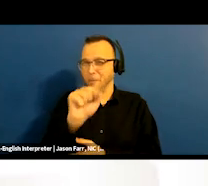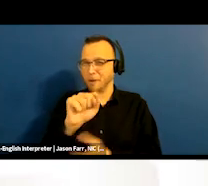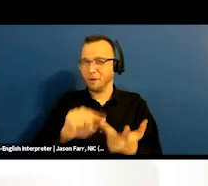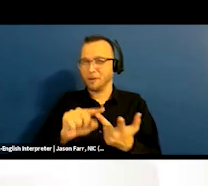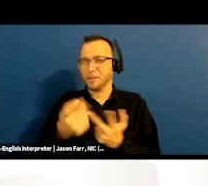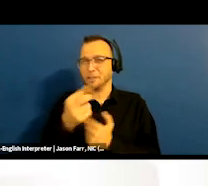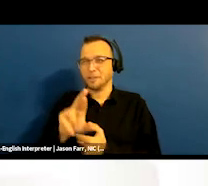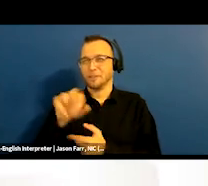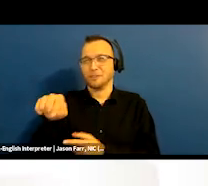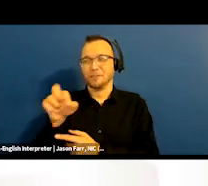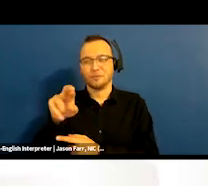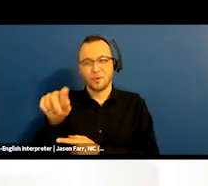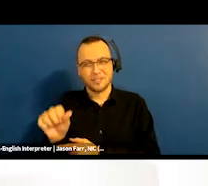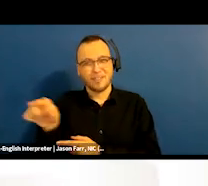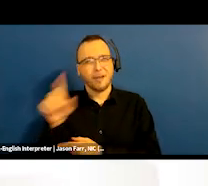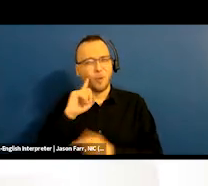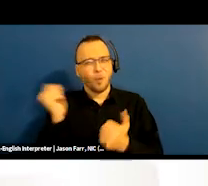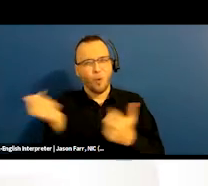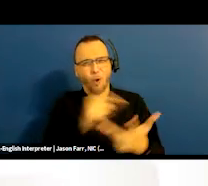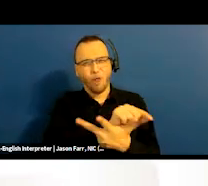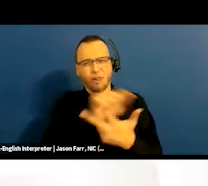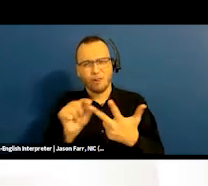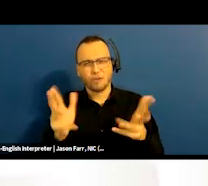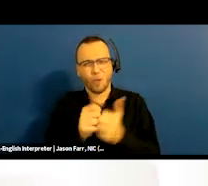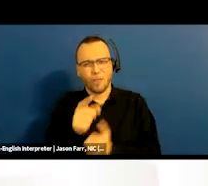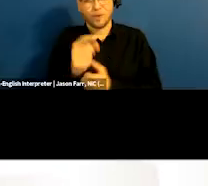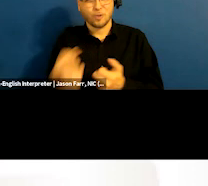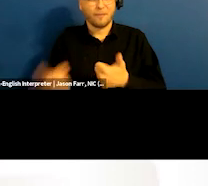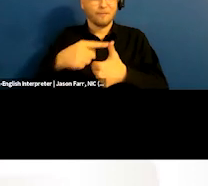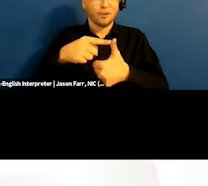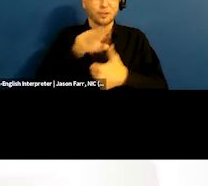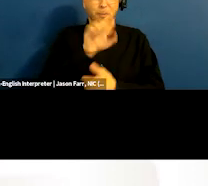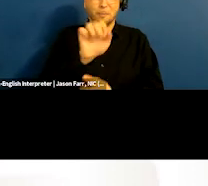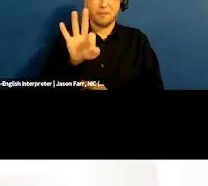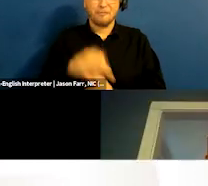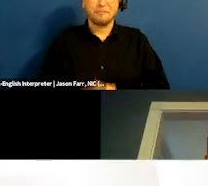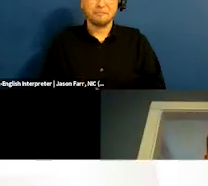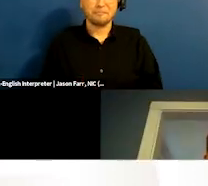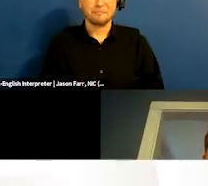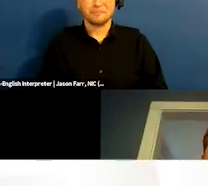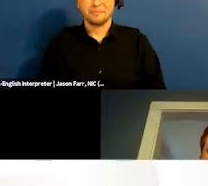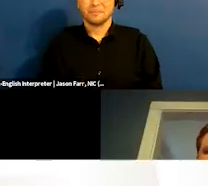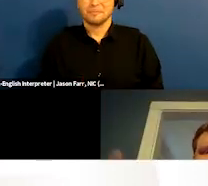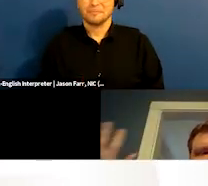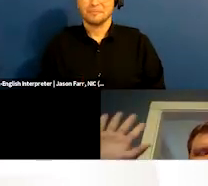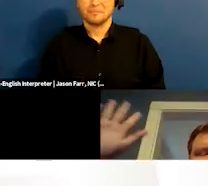which is really about the lived experience perspective. And we have our three panelists here to talk more.